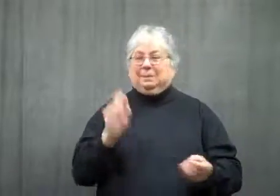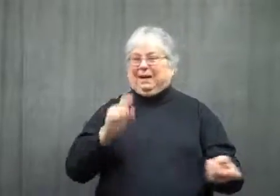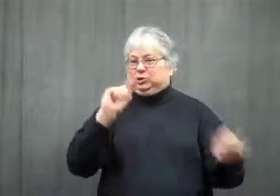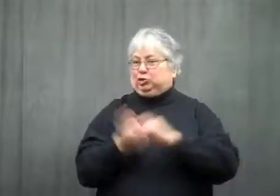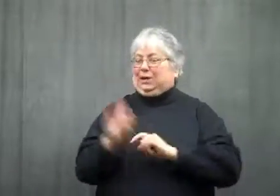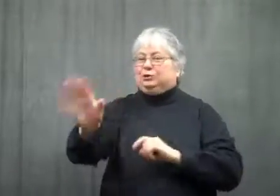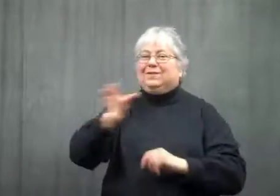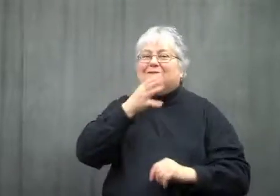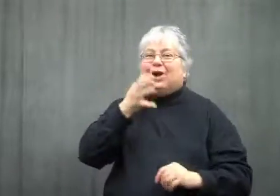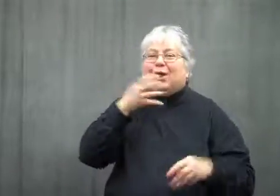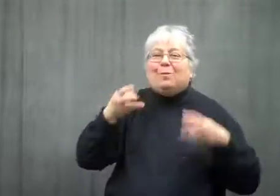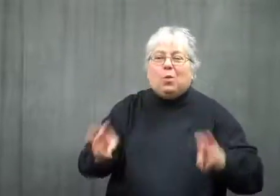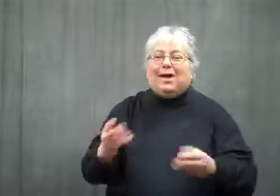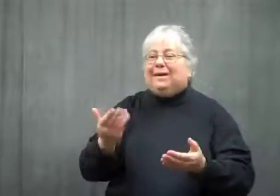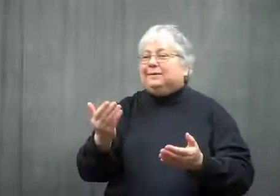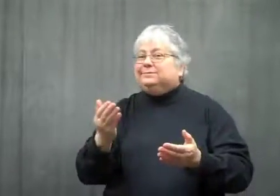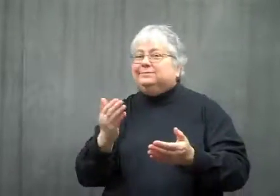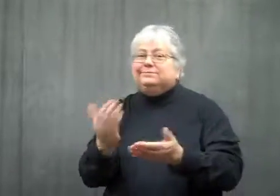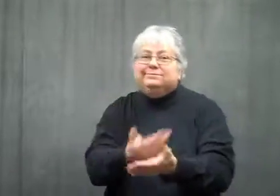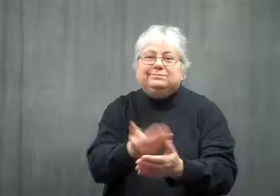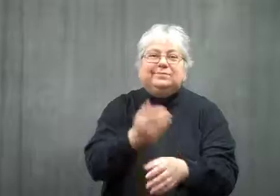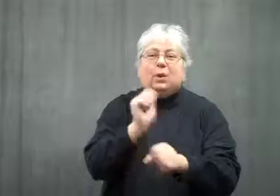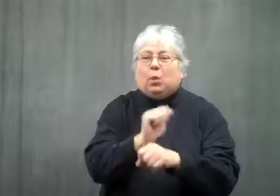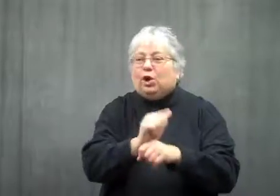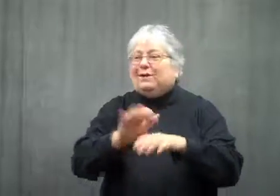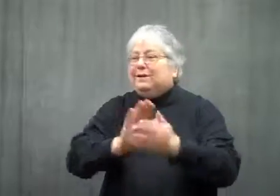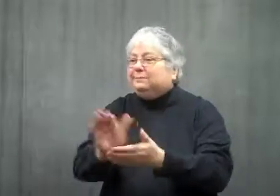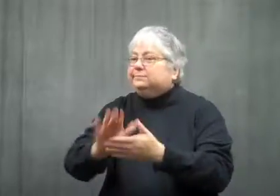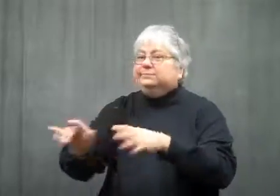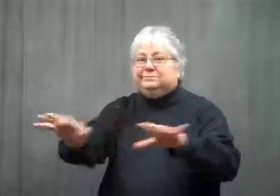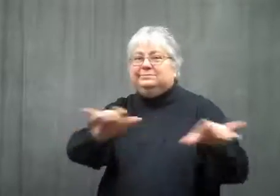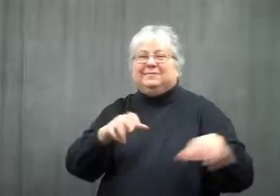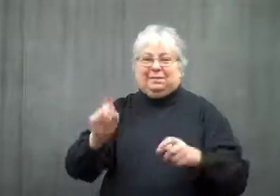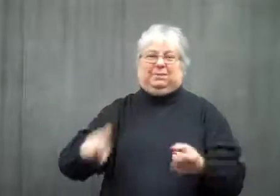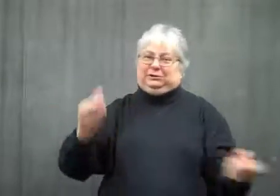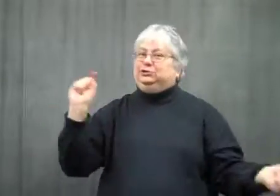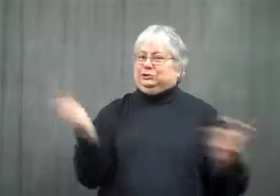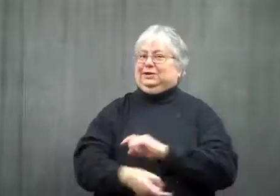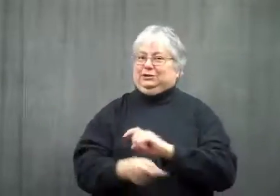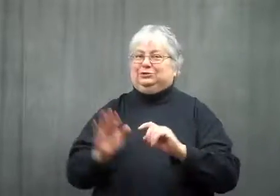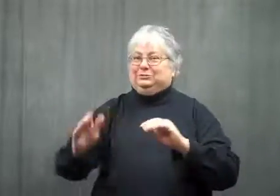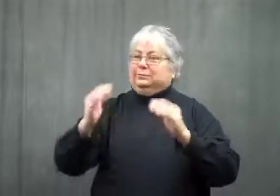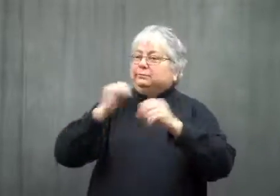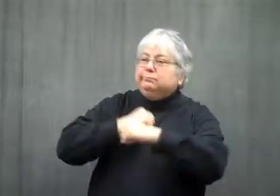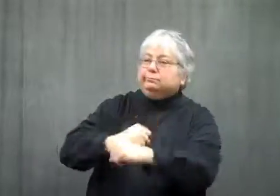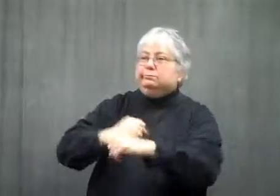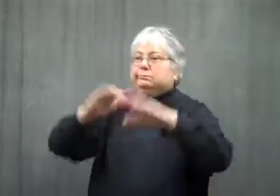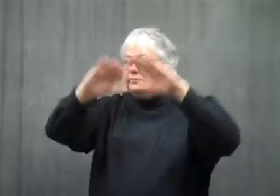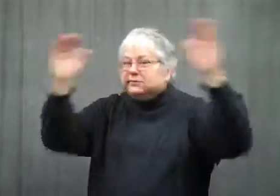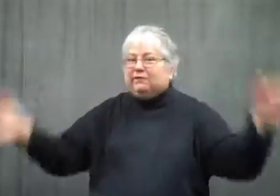Methods of farming will have to be changed, to protect from the fallout.